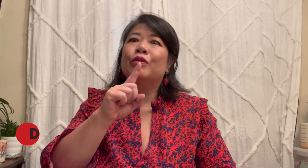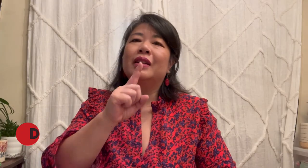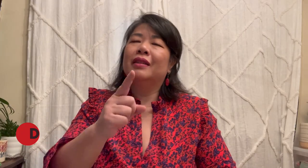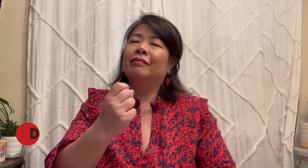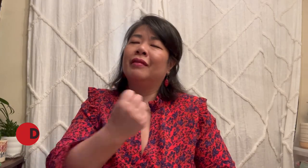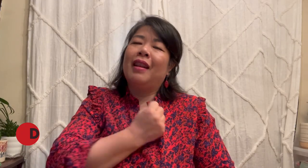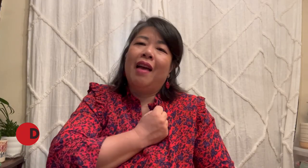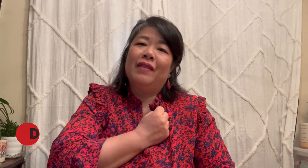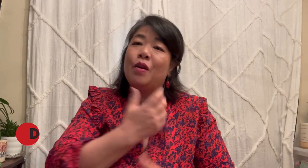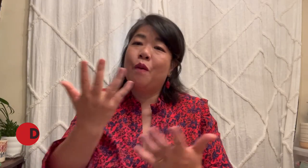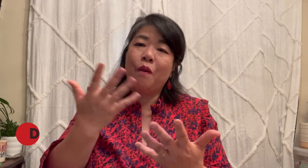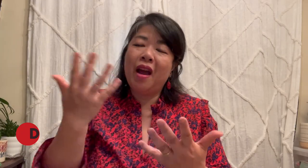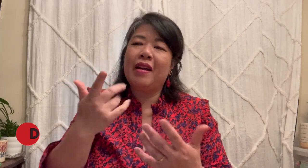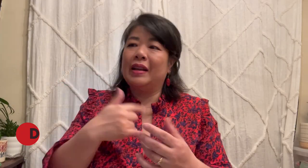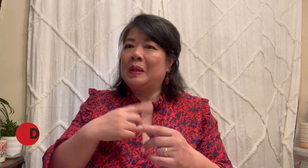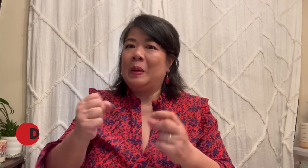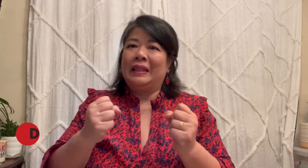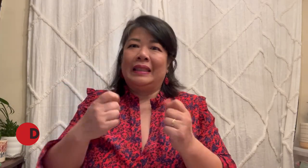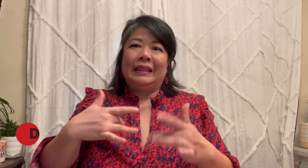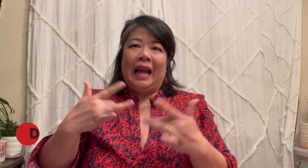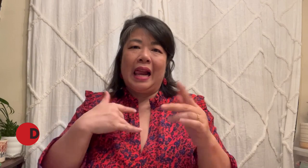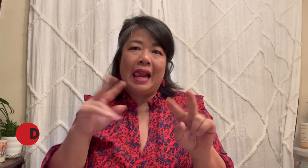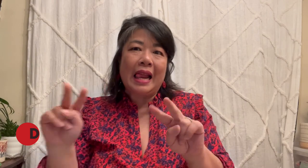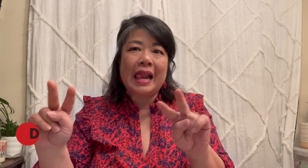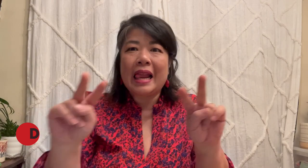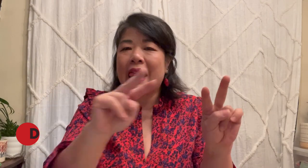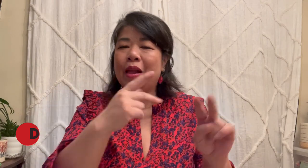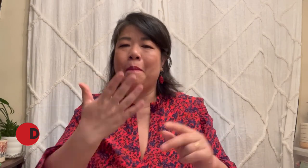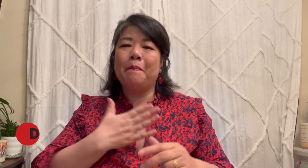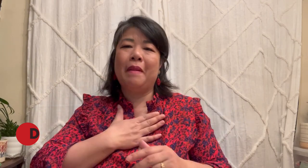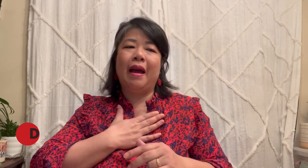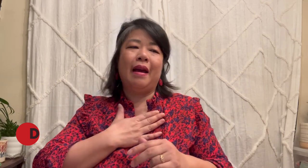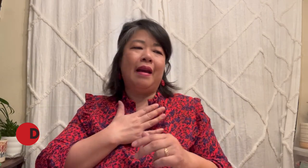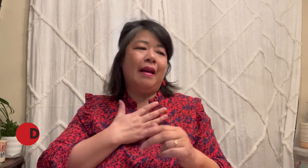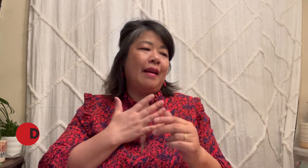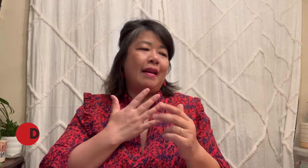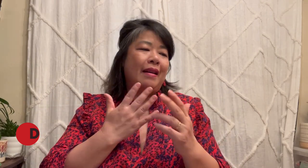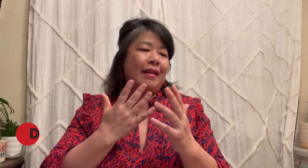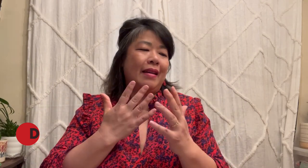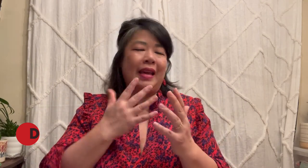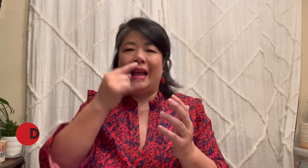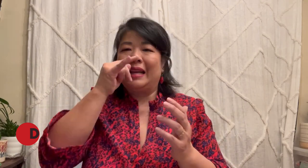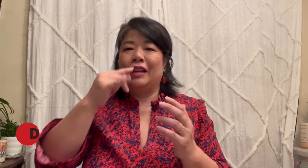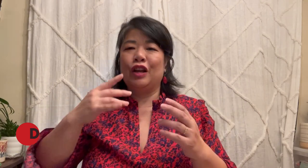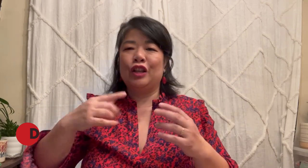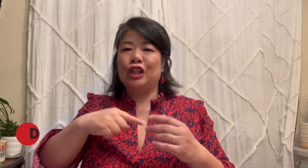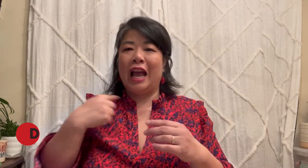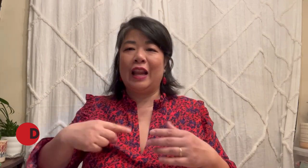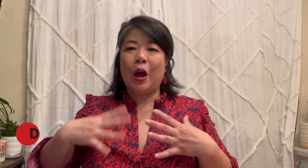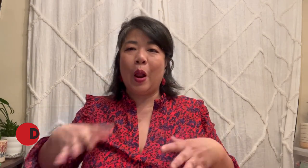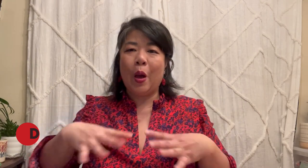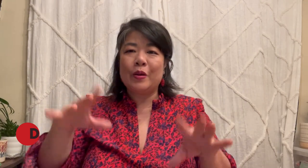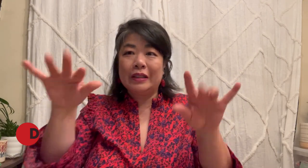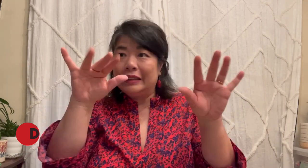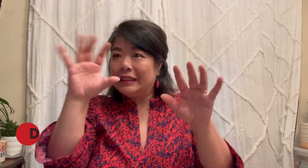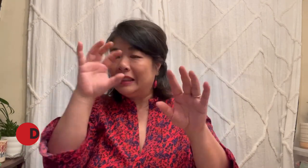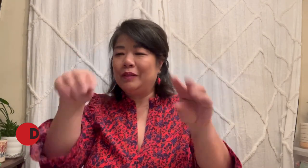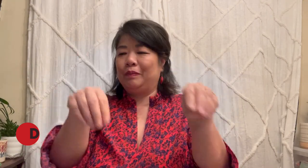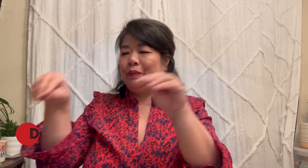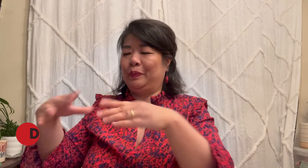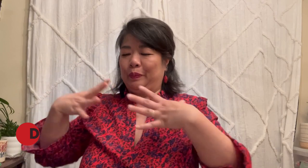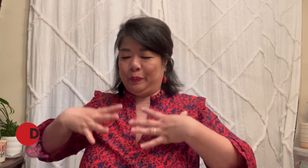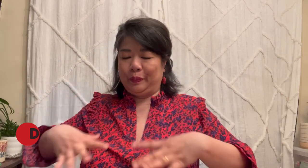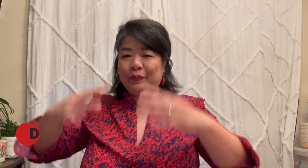I really love being excited. My kids love putting on Chinese clothes.